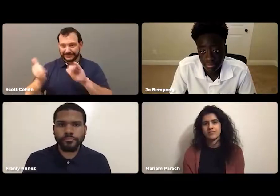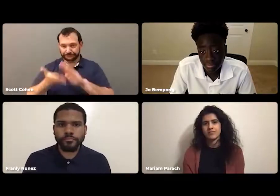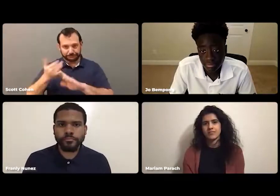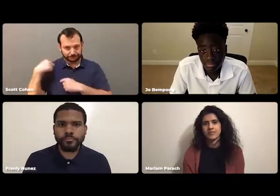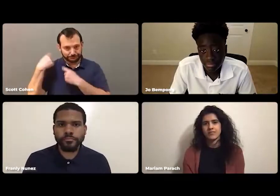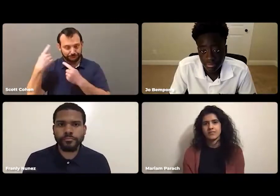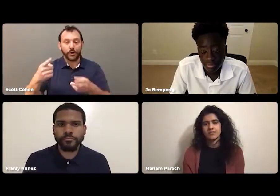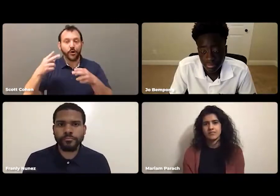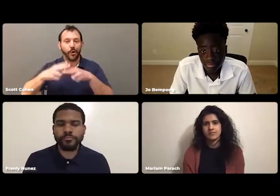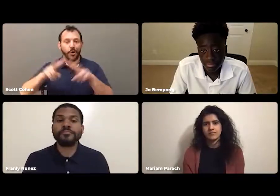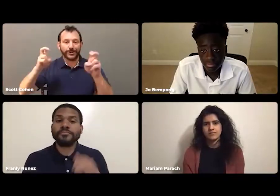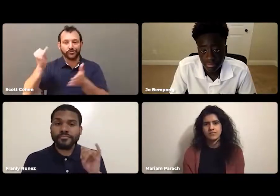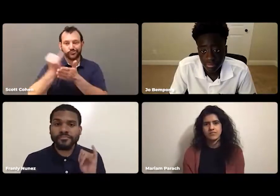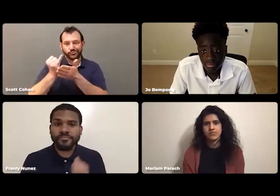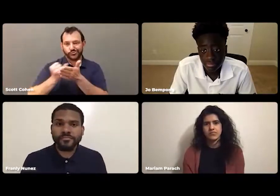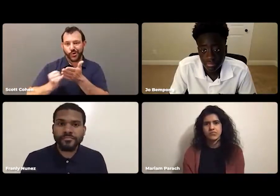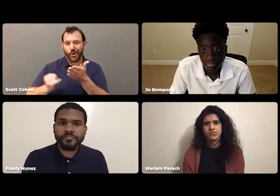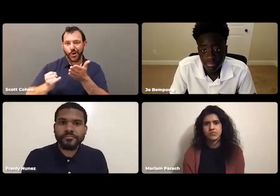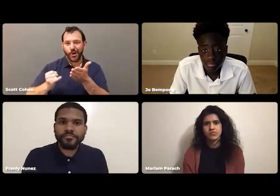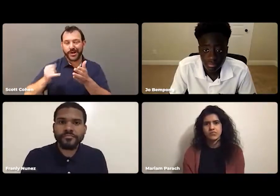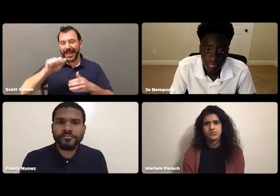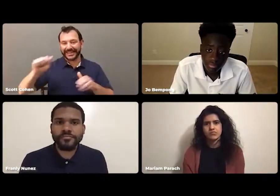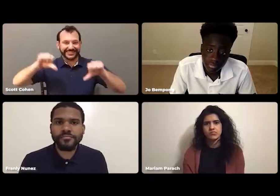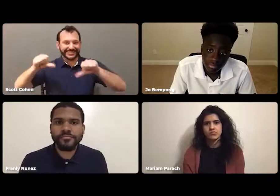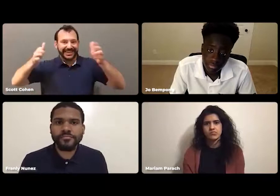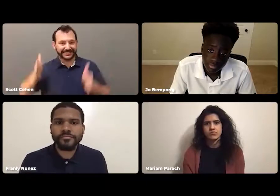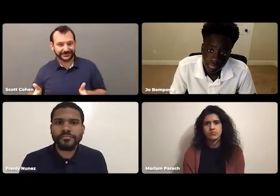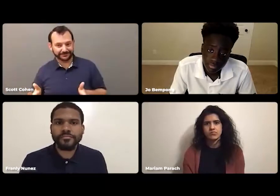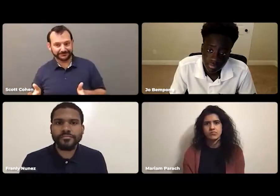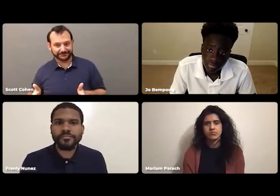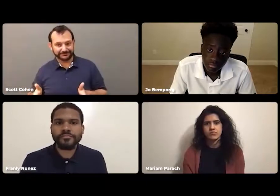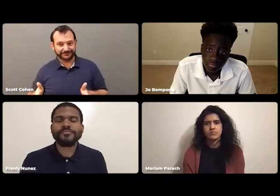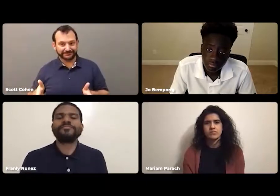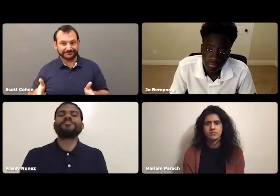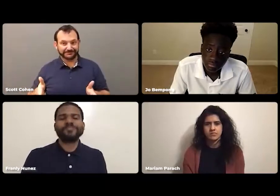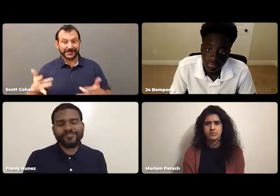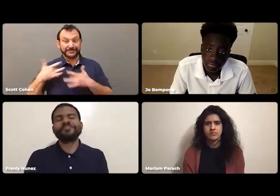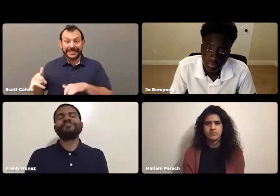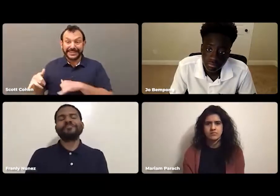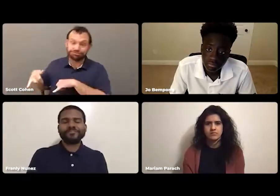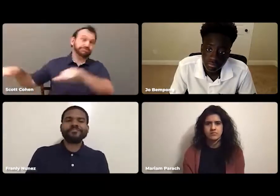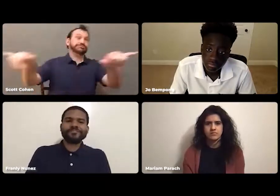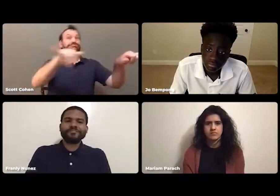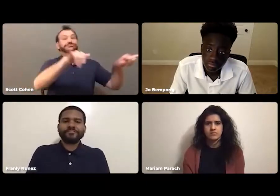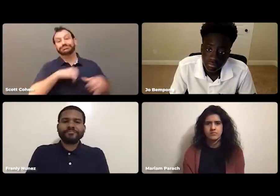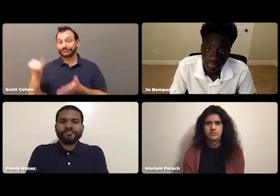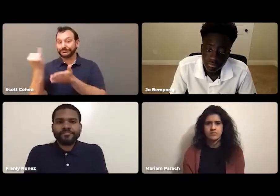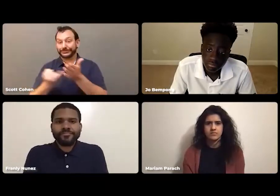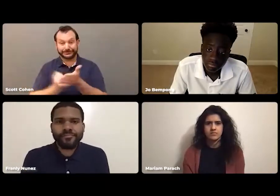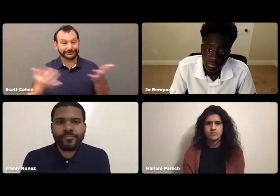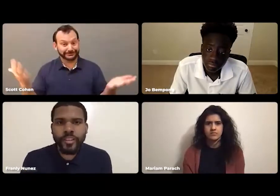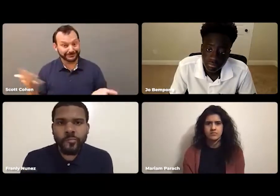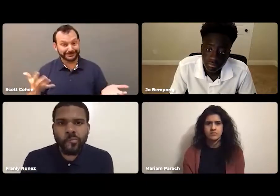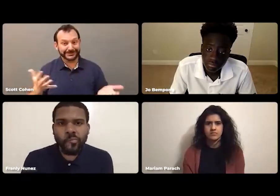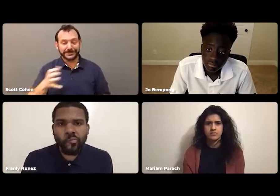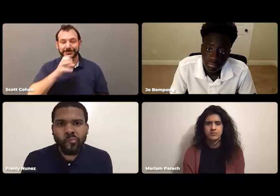There's a psychological experiment going on: Draw a scientist.